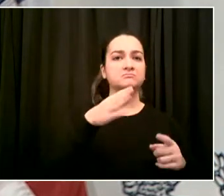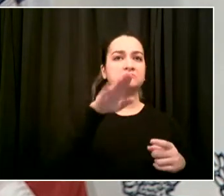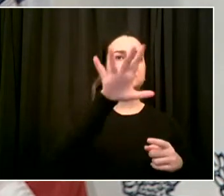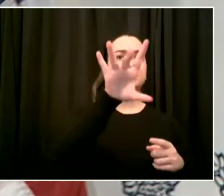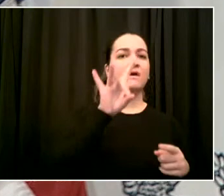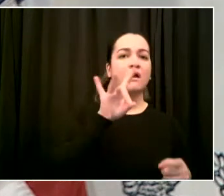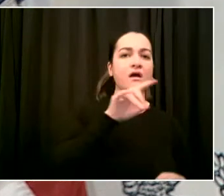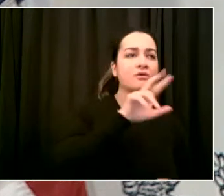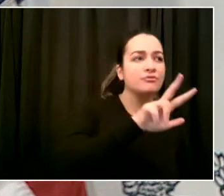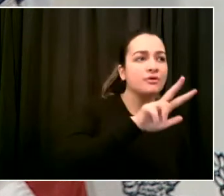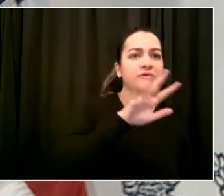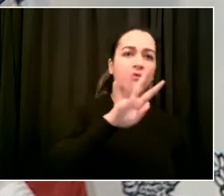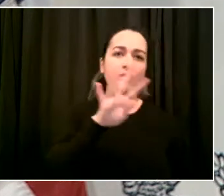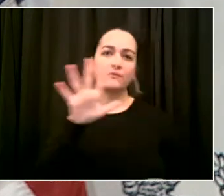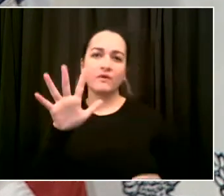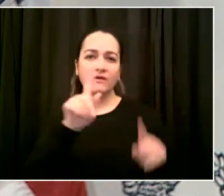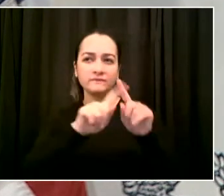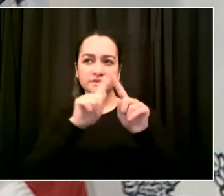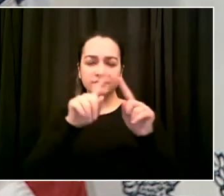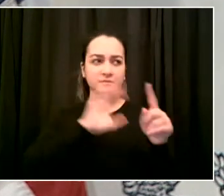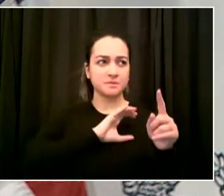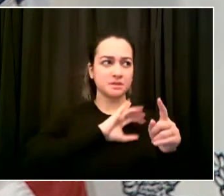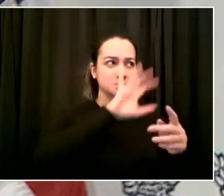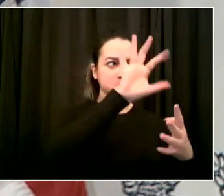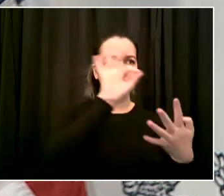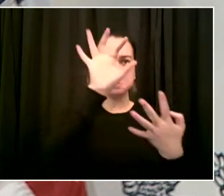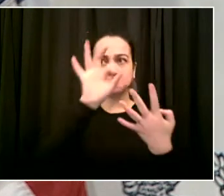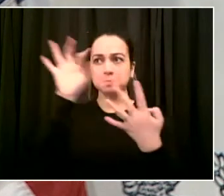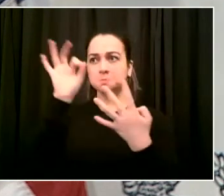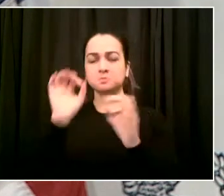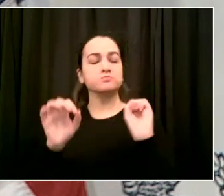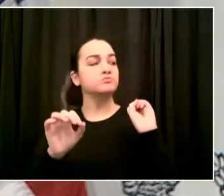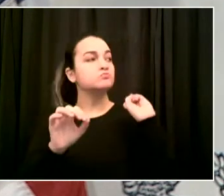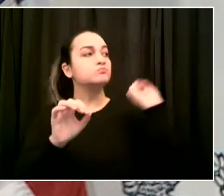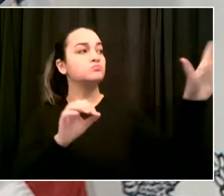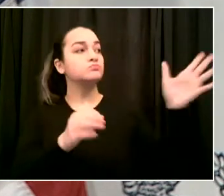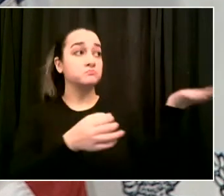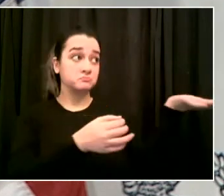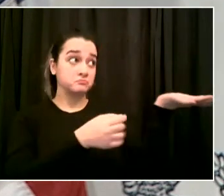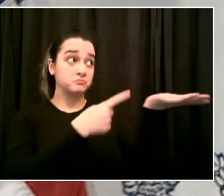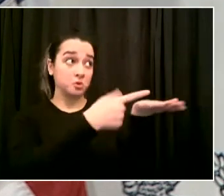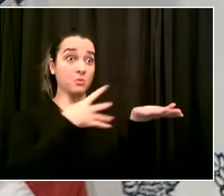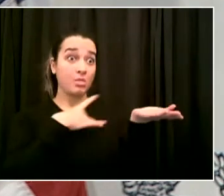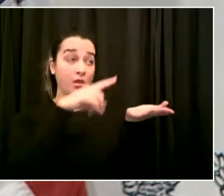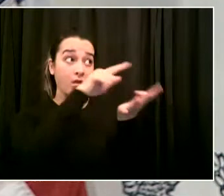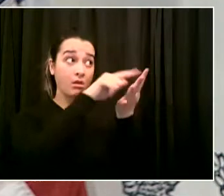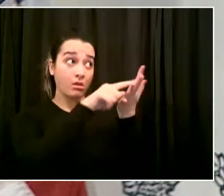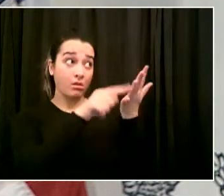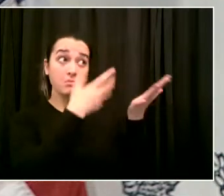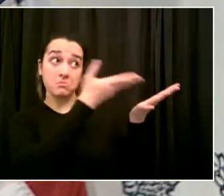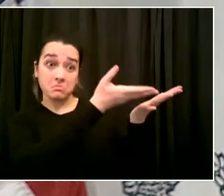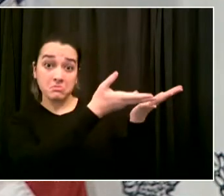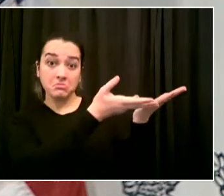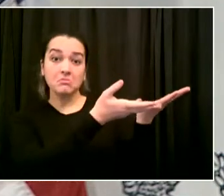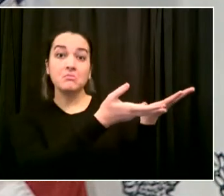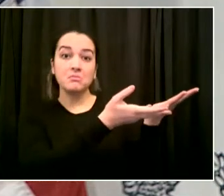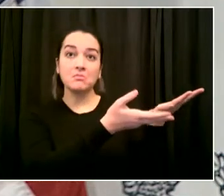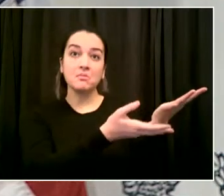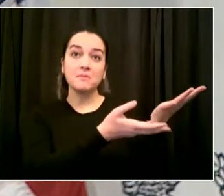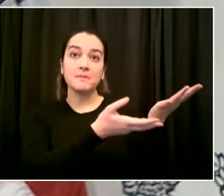BETWEEN THREE AND FIVE NOMINEES . WE WANT TO SEE NOMIMIENESESWIH T SKILL AND TALENT T IN REREADINNSES TO